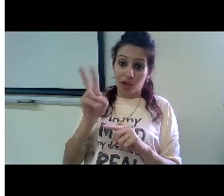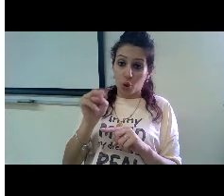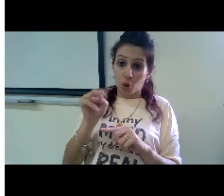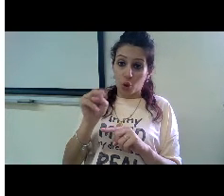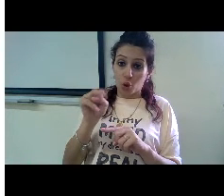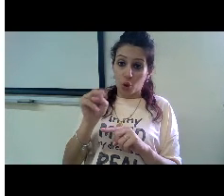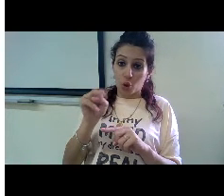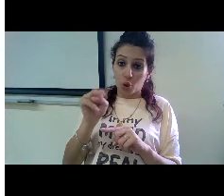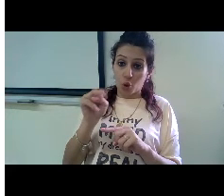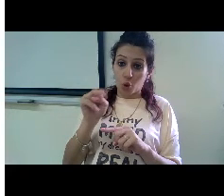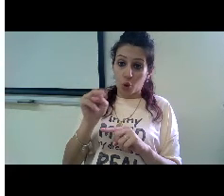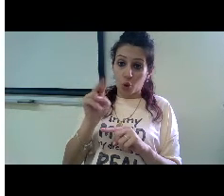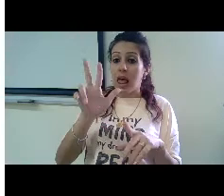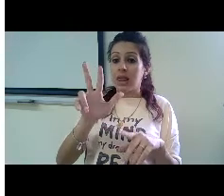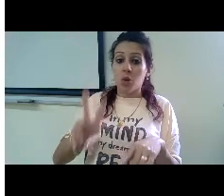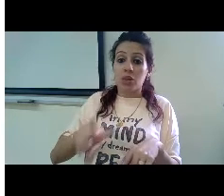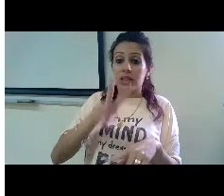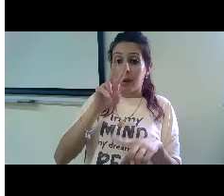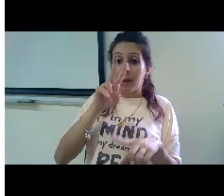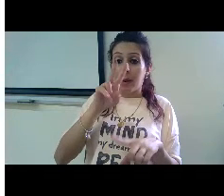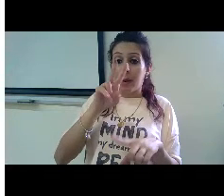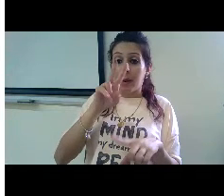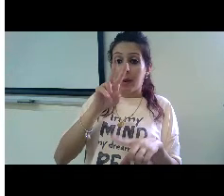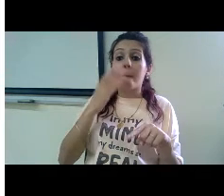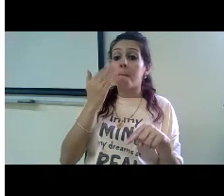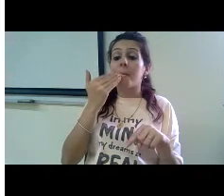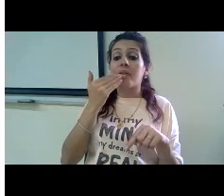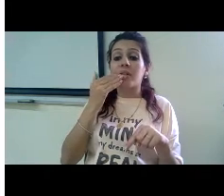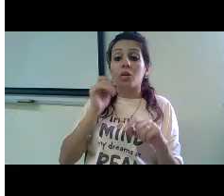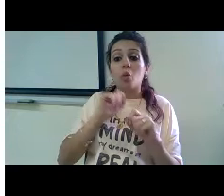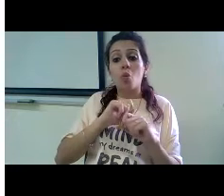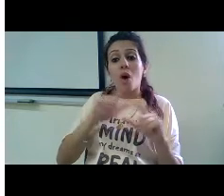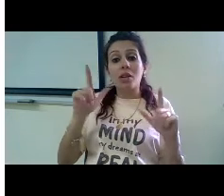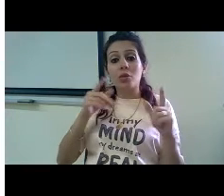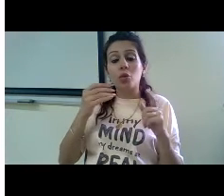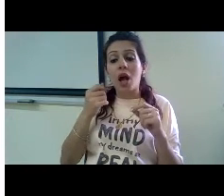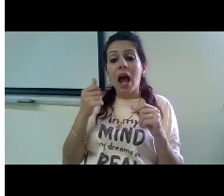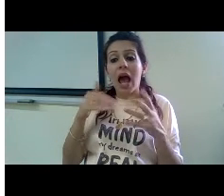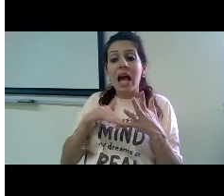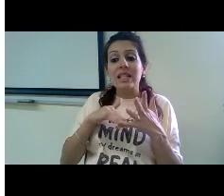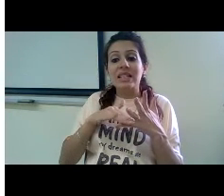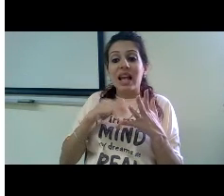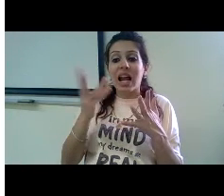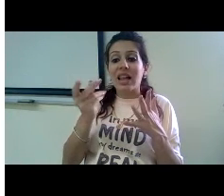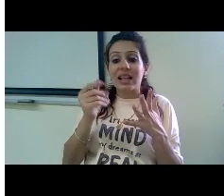And if you add the decisive role and consultative, half of them even consult